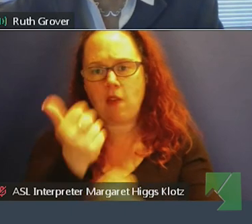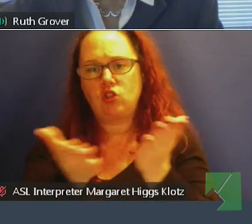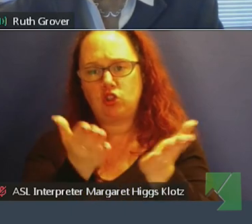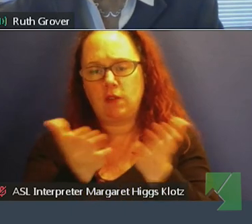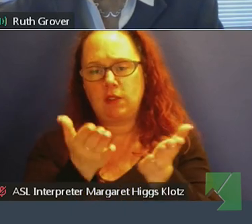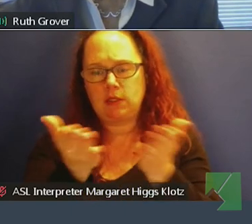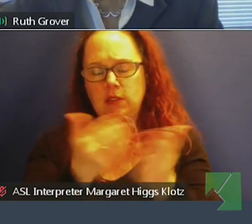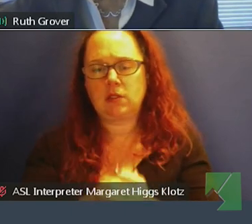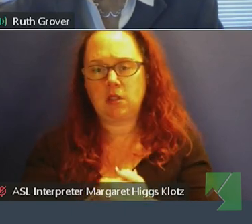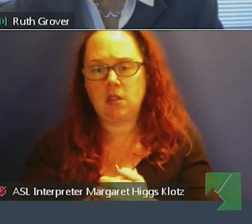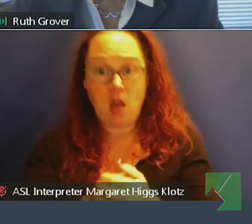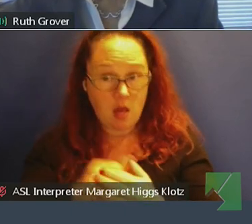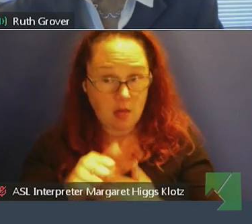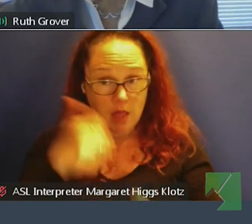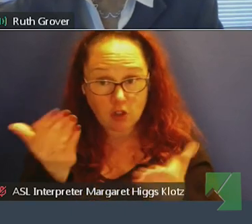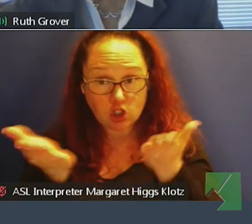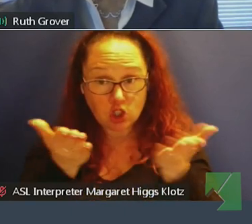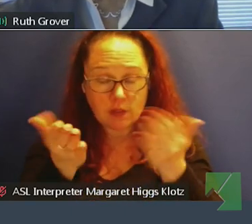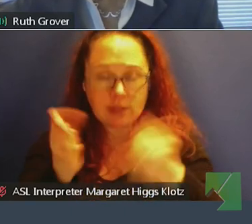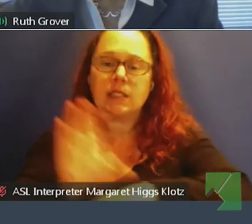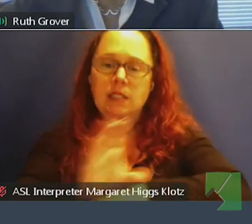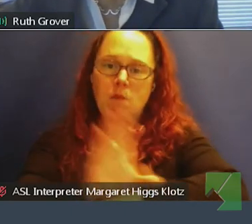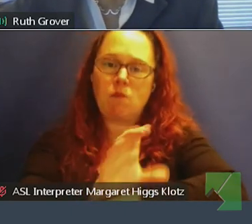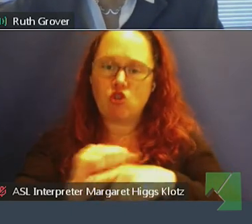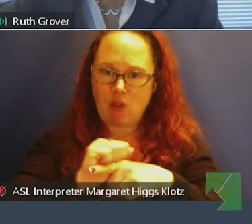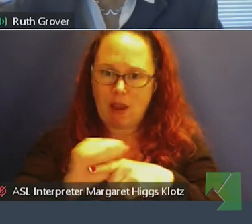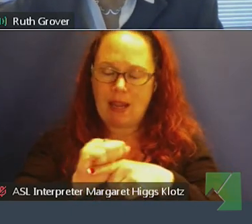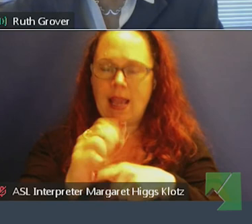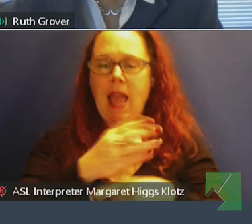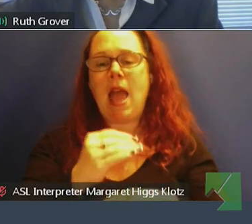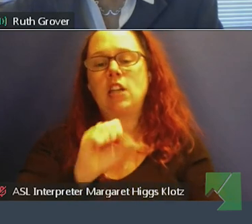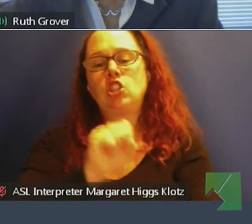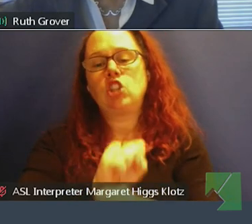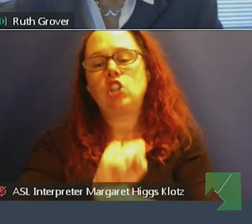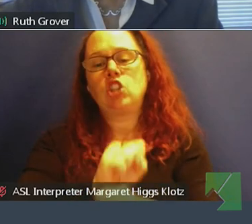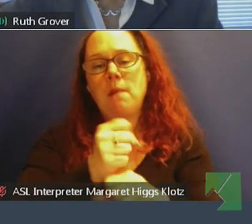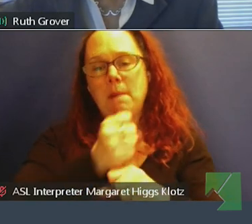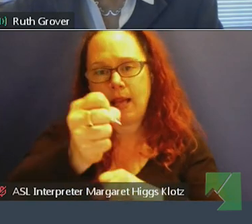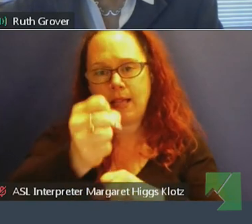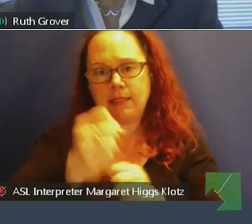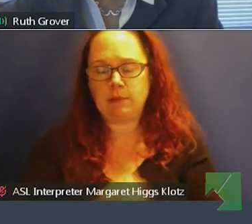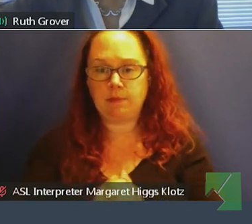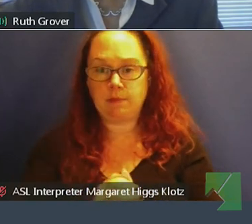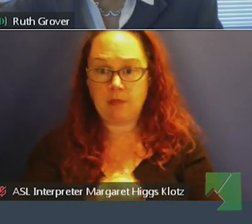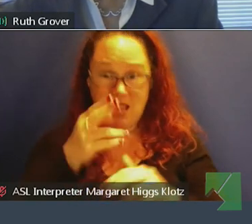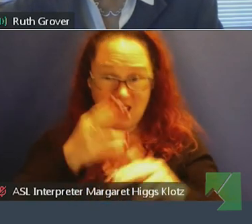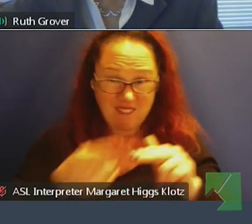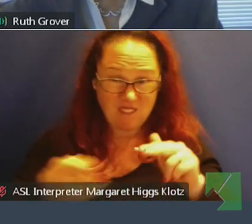which will include computer training and job placement. The added traffic and people to the area may have unintended